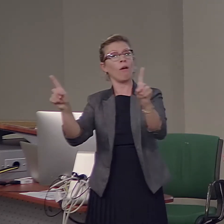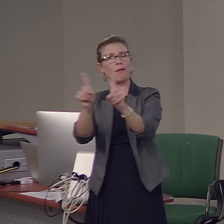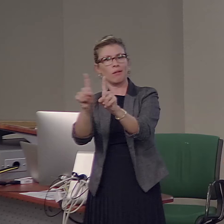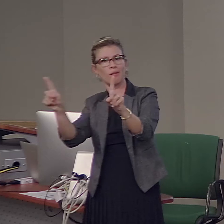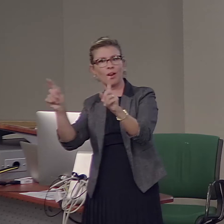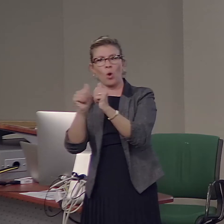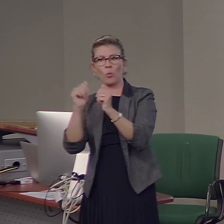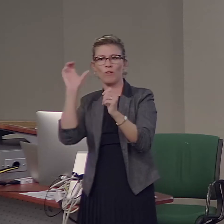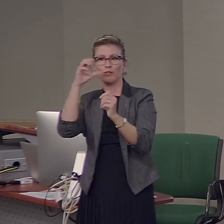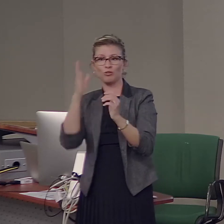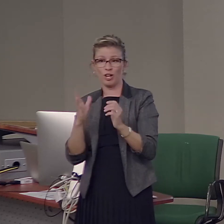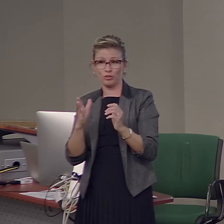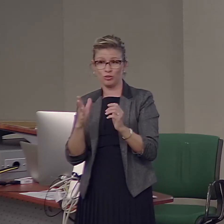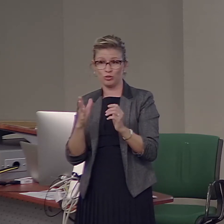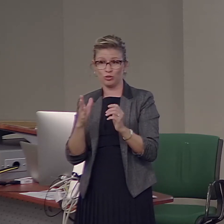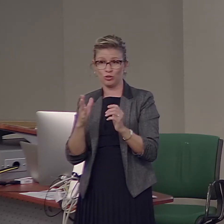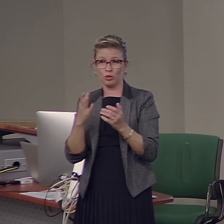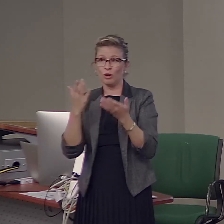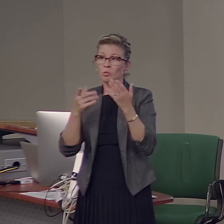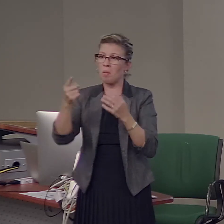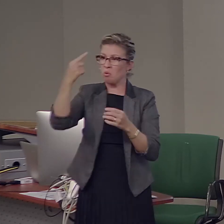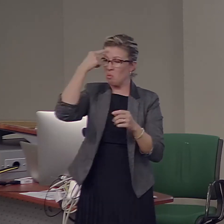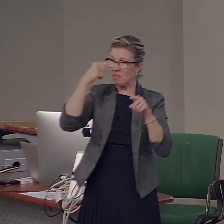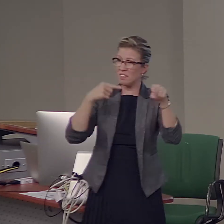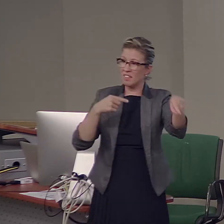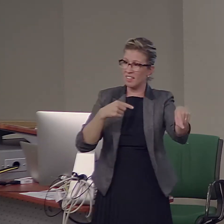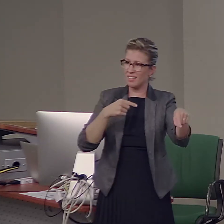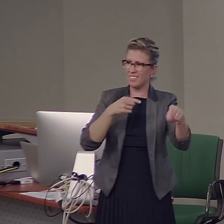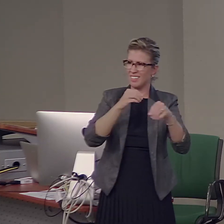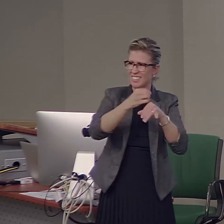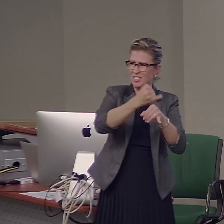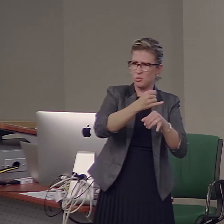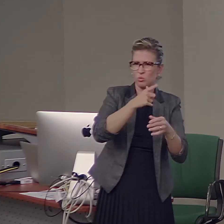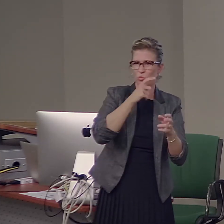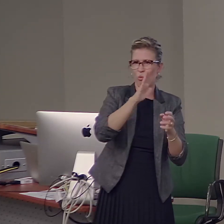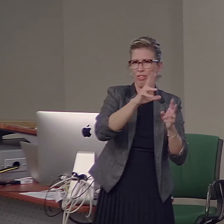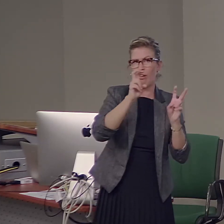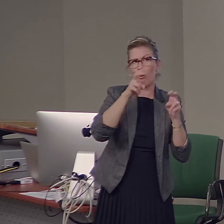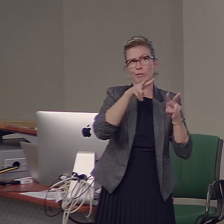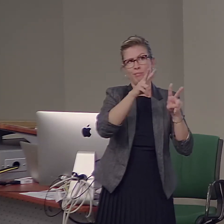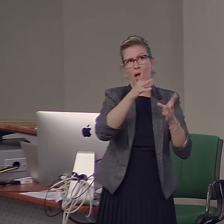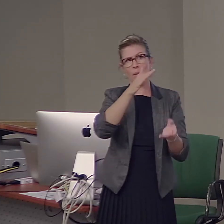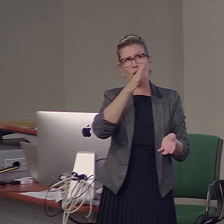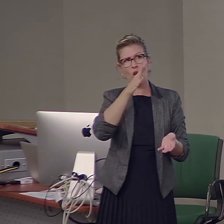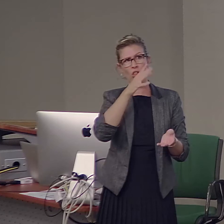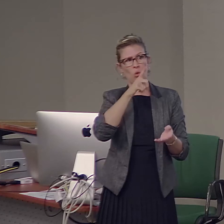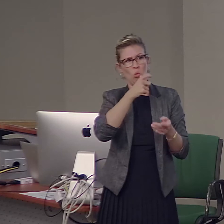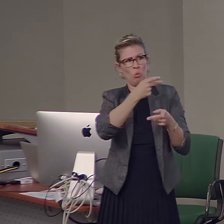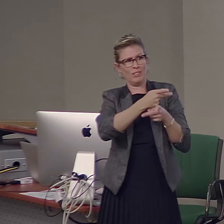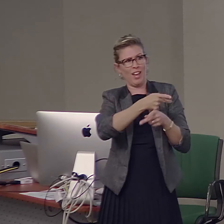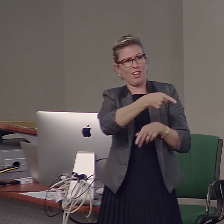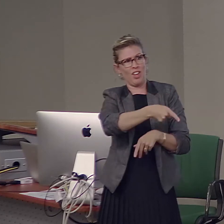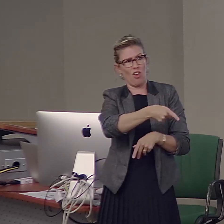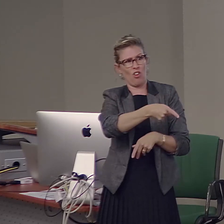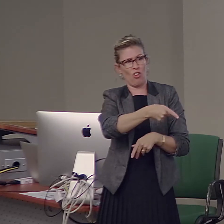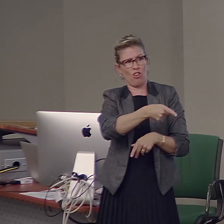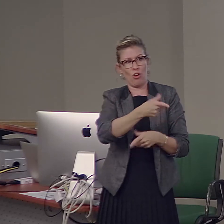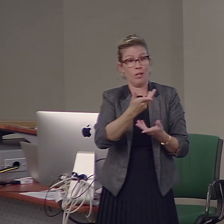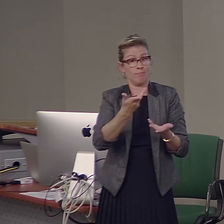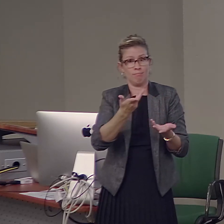in the institution, who was their mother? Who was their caregiver? And the answer is we did that by committee.